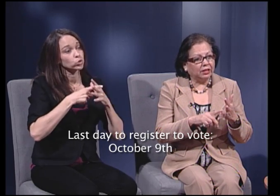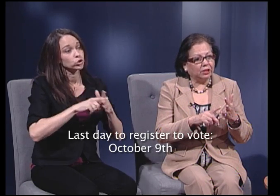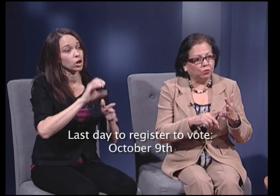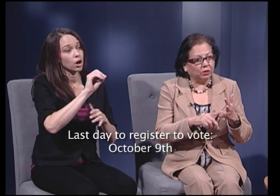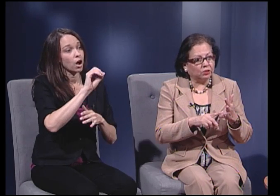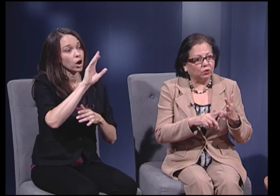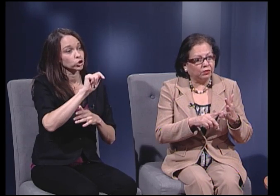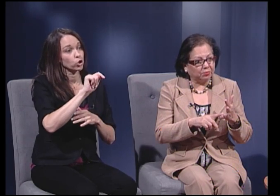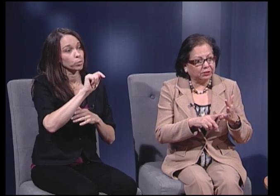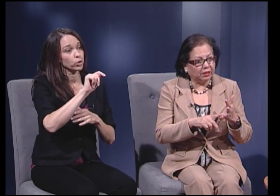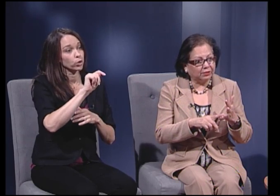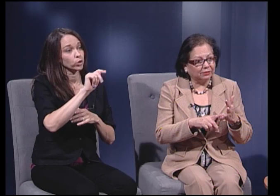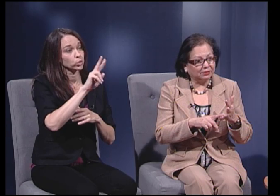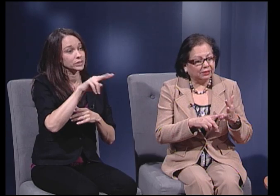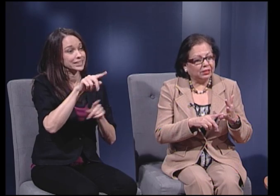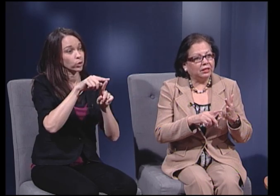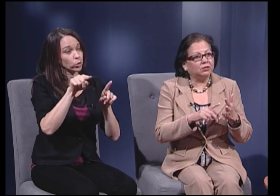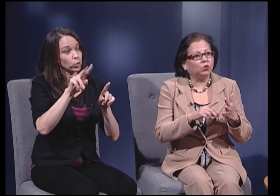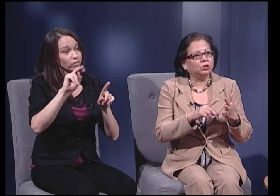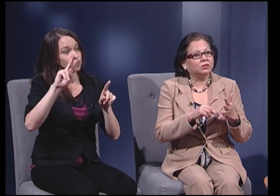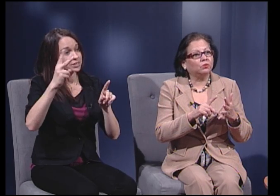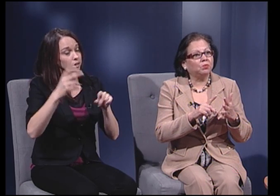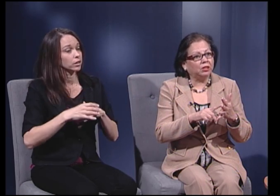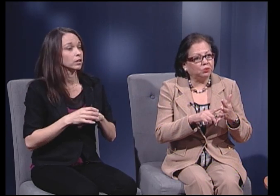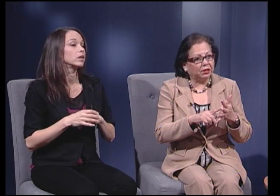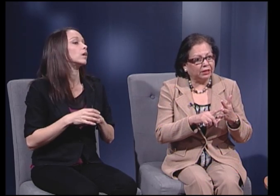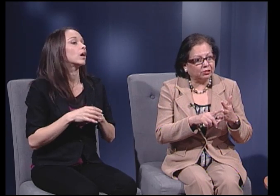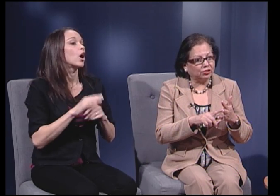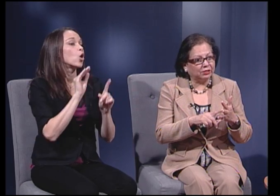and run through November 2nd. And then of course, remind you about Election Day.